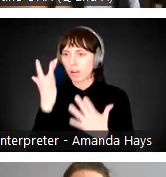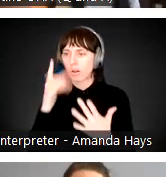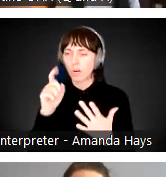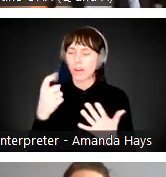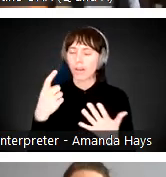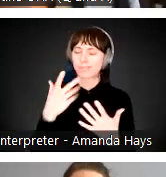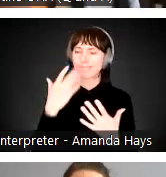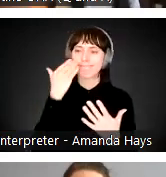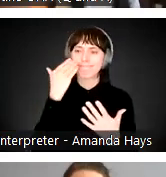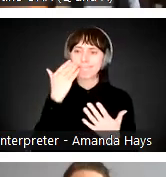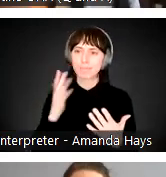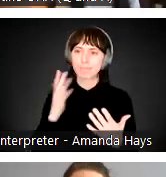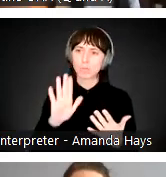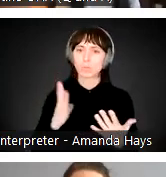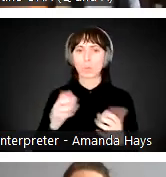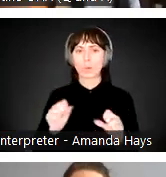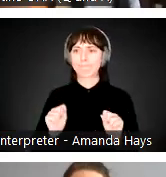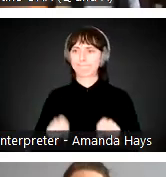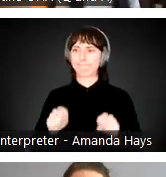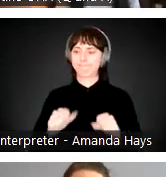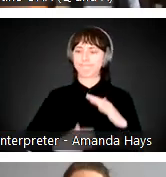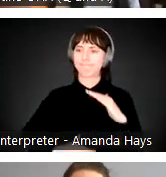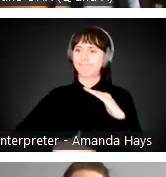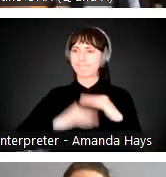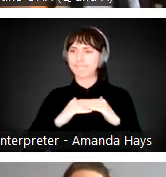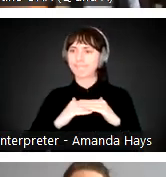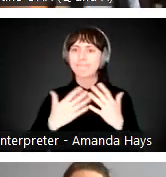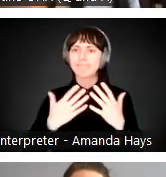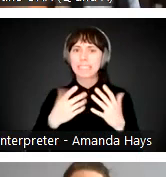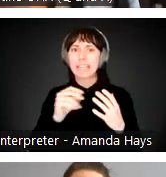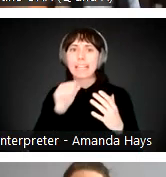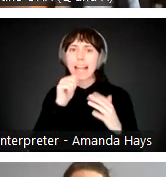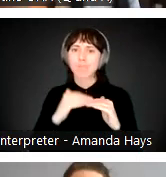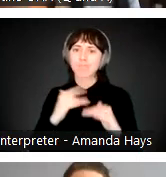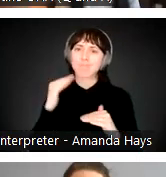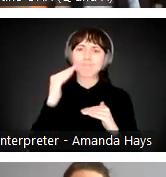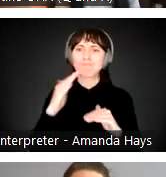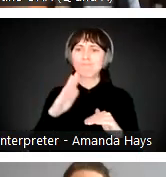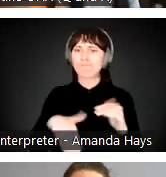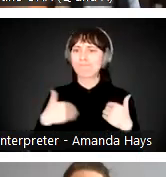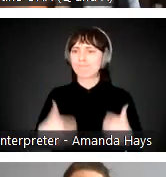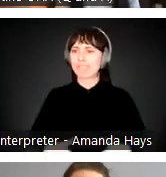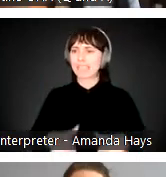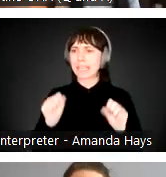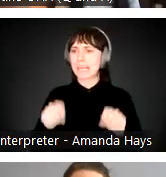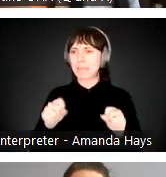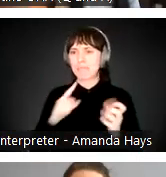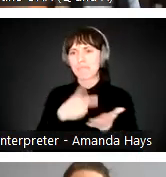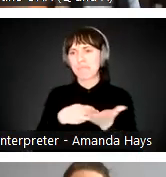your energy means- I think for me is a lifelong task- and I think if you think of it that way, I think often you can